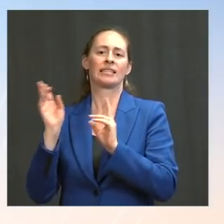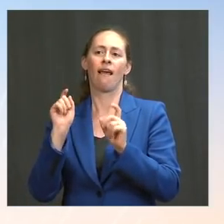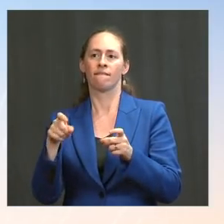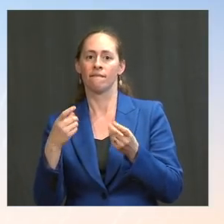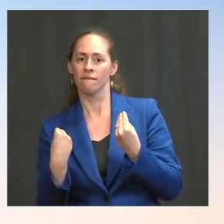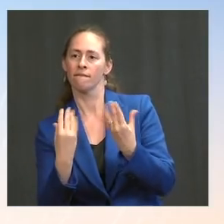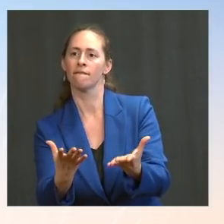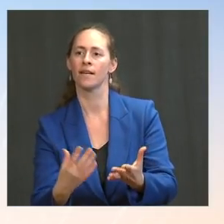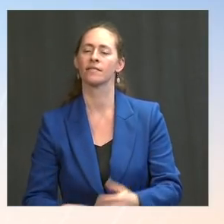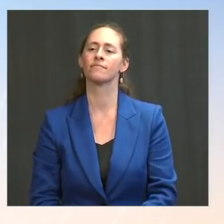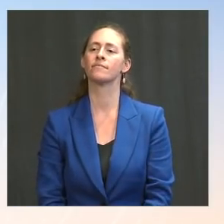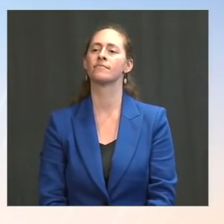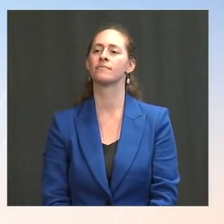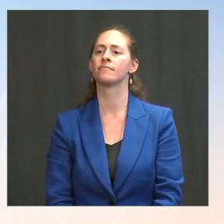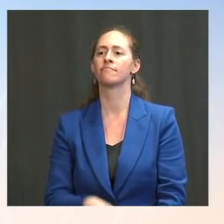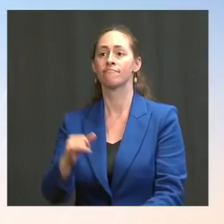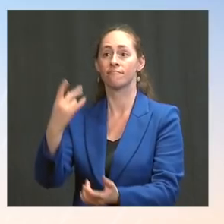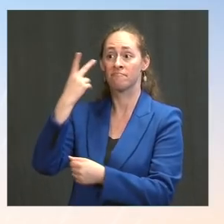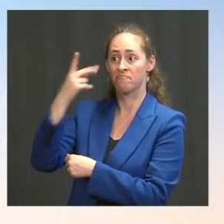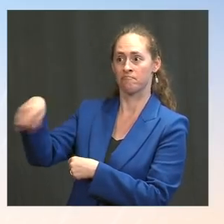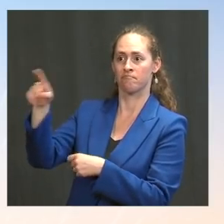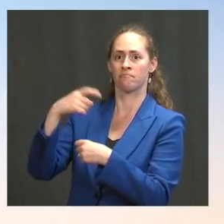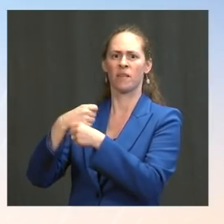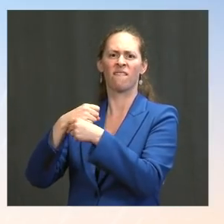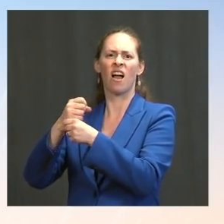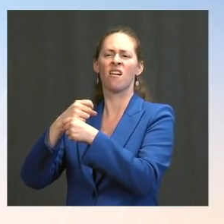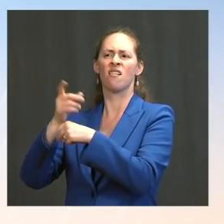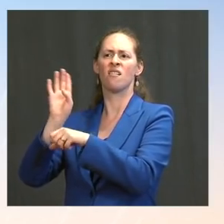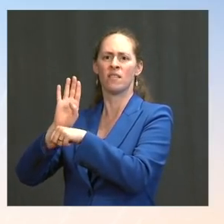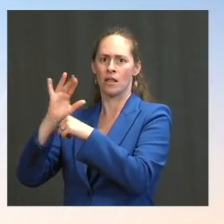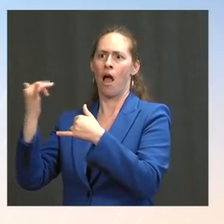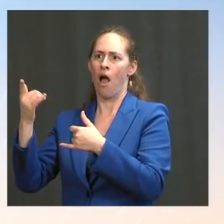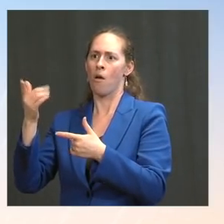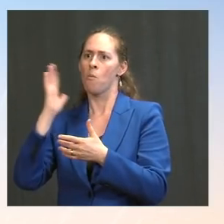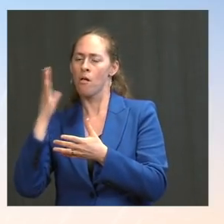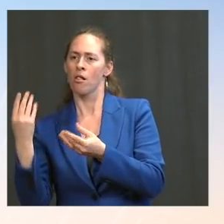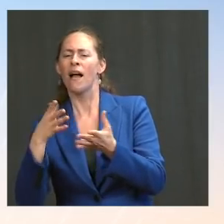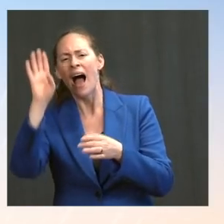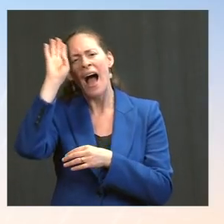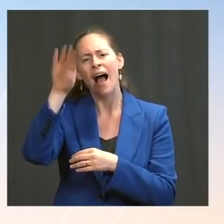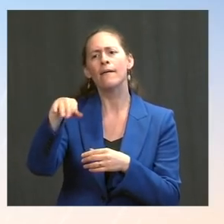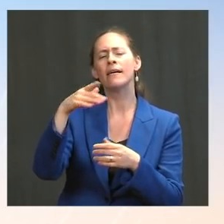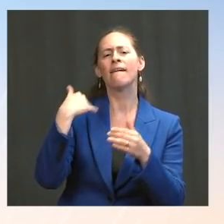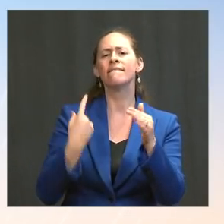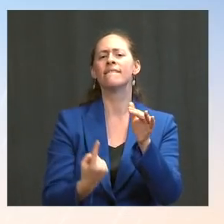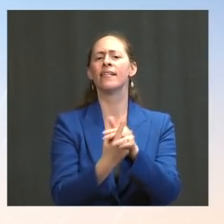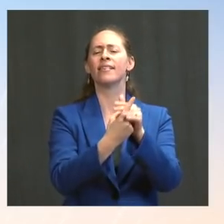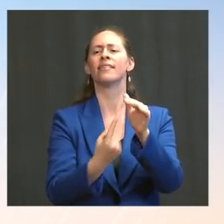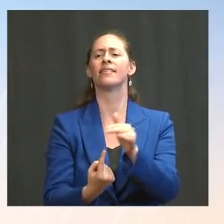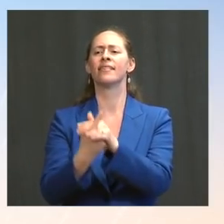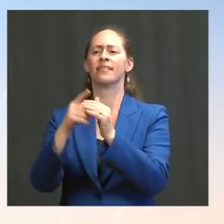And certainly there's going to be some short-term issues to work through. But I think, you know, part of the job growth that we saw in June